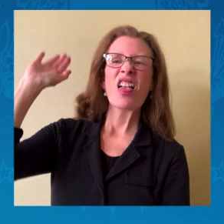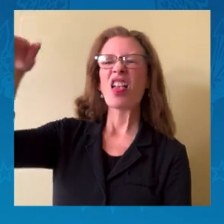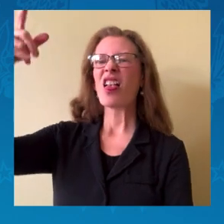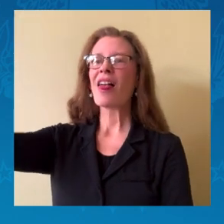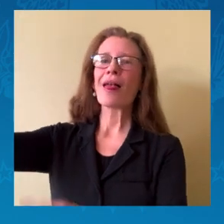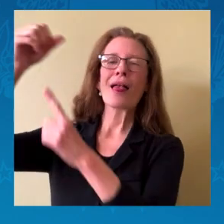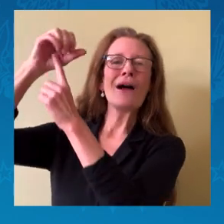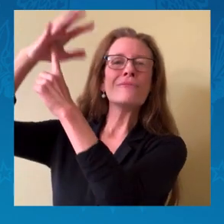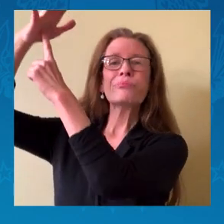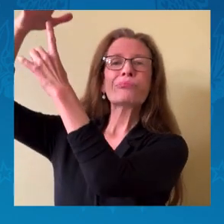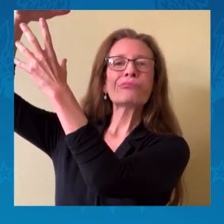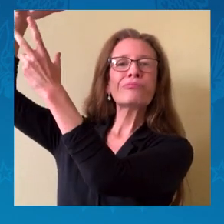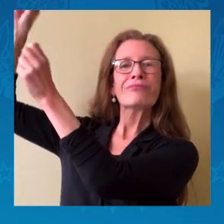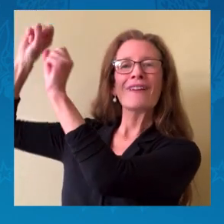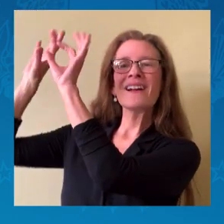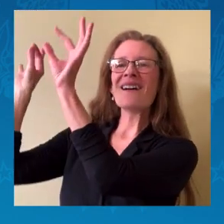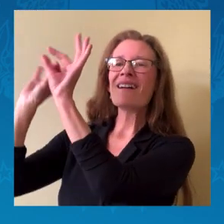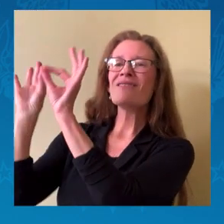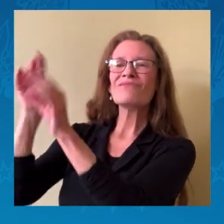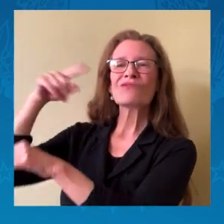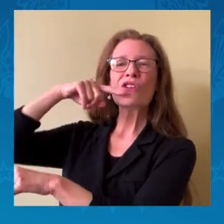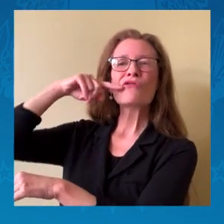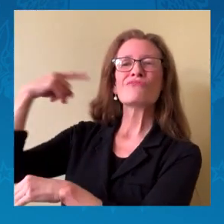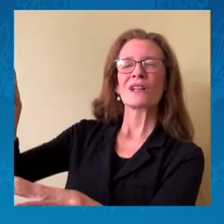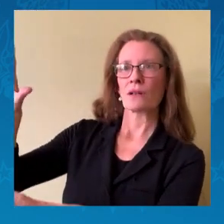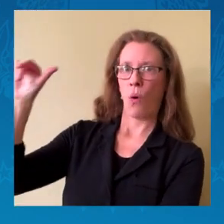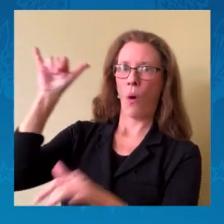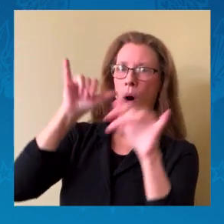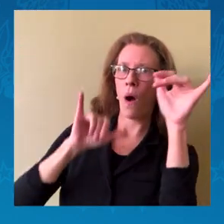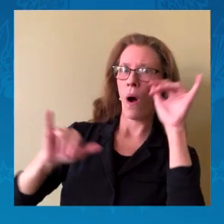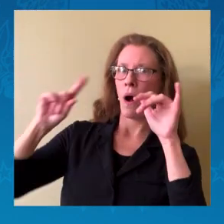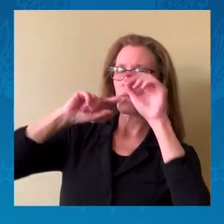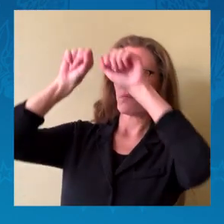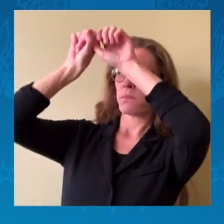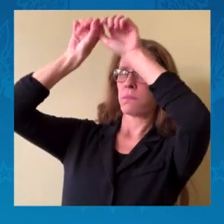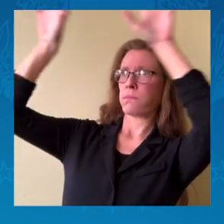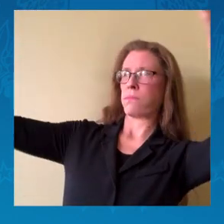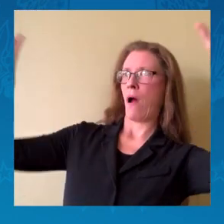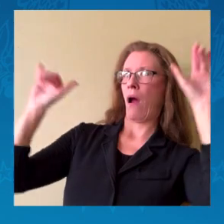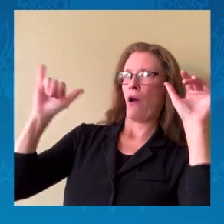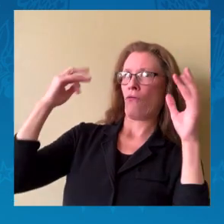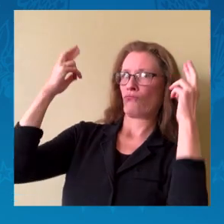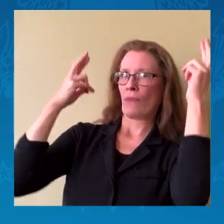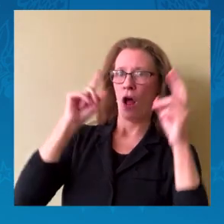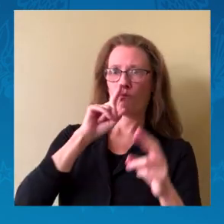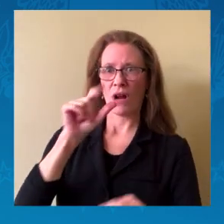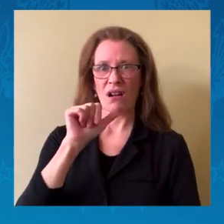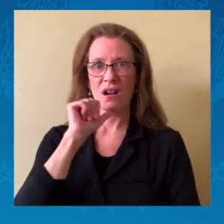to space safety and sustainability highlight the importance of the work we're doing in the Office of Space Commerce.